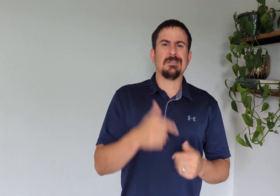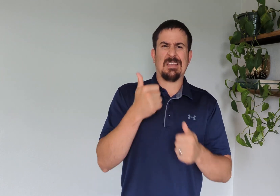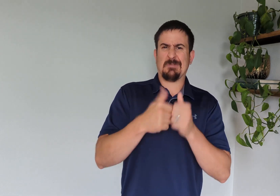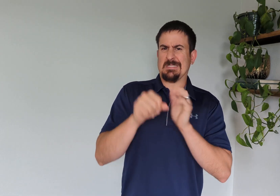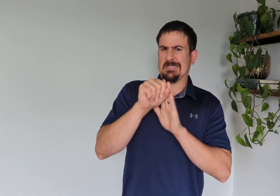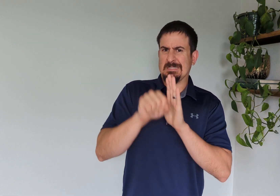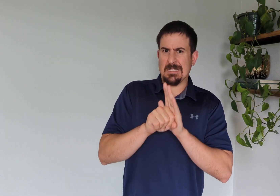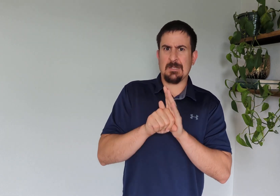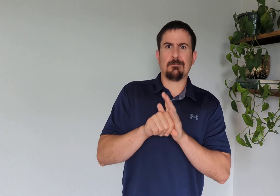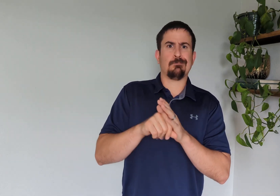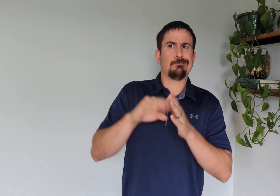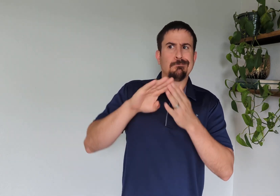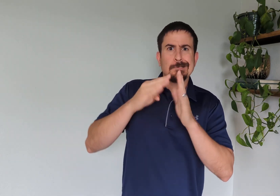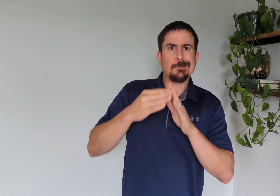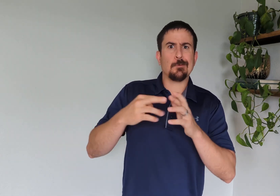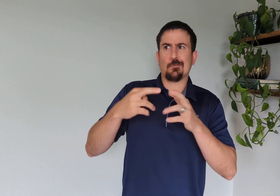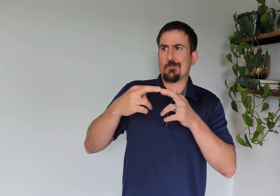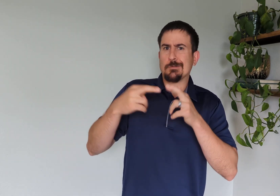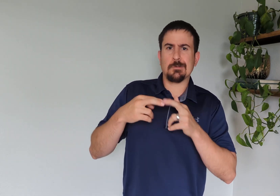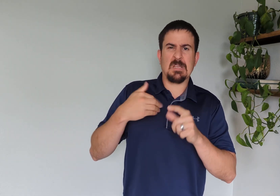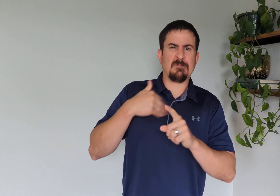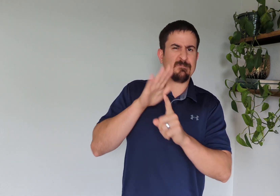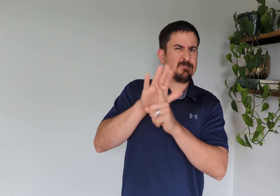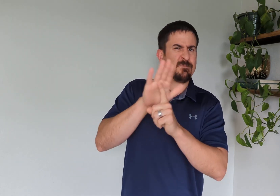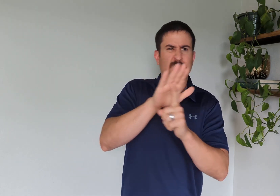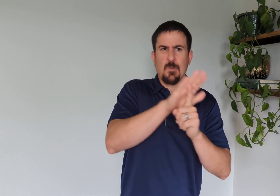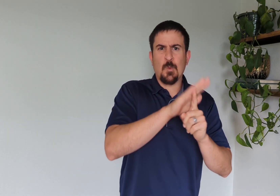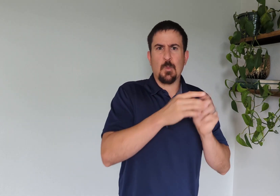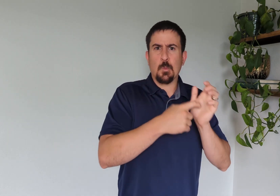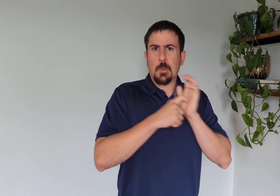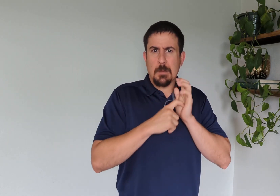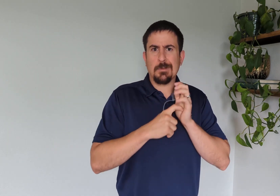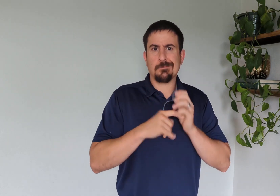Every state, city & region has their own specific detention requirements to follow.